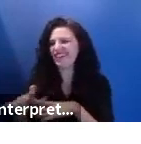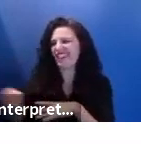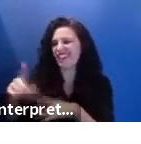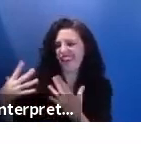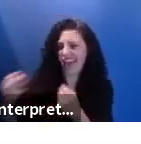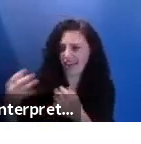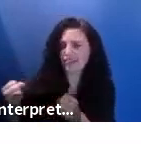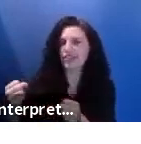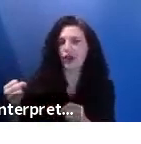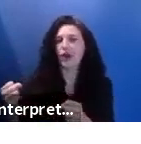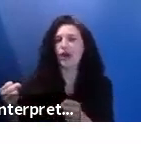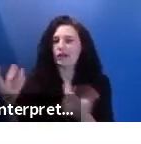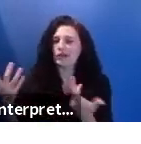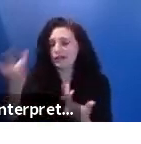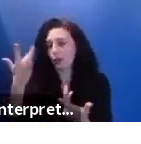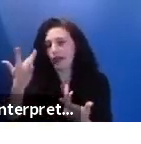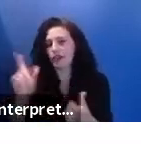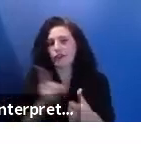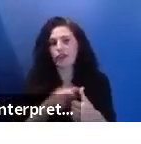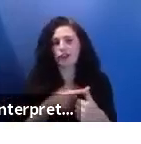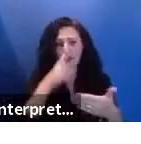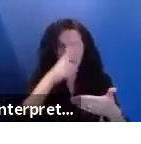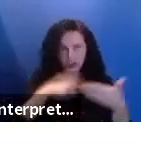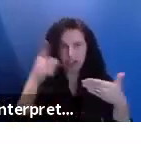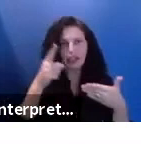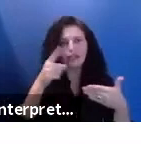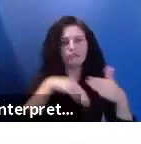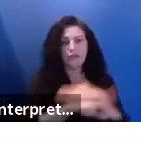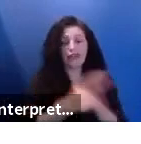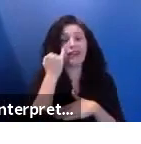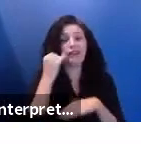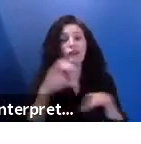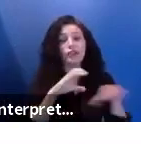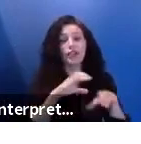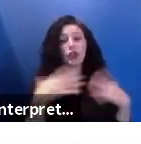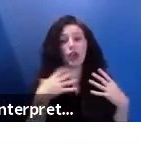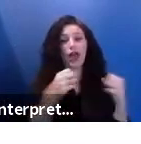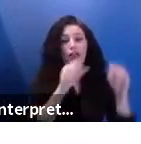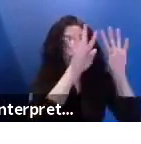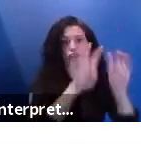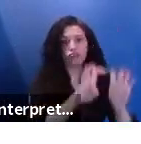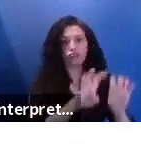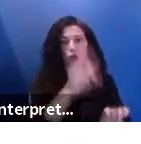If you've already done your health questionnaire on your app, then that will have already been taken care of. If not, you'll do it at the check-in point,